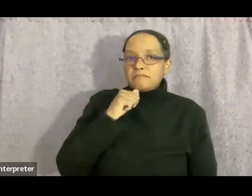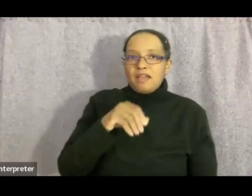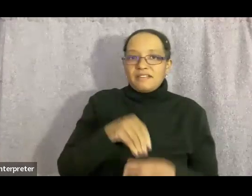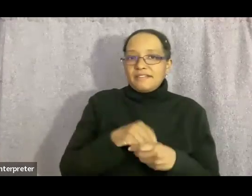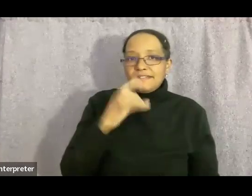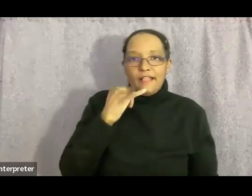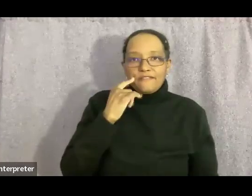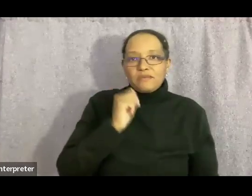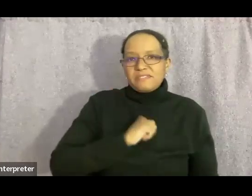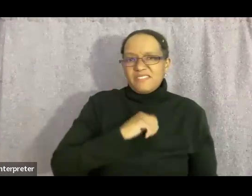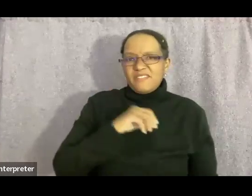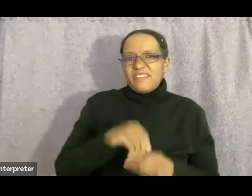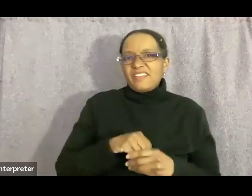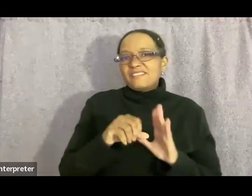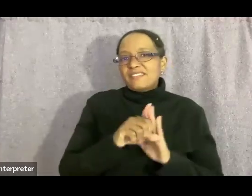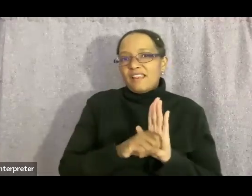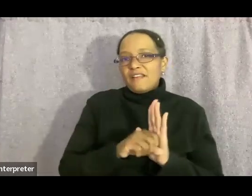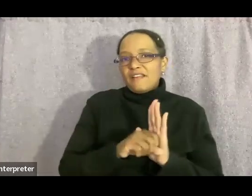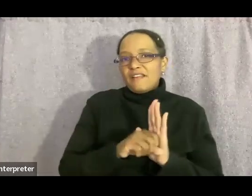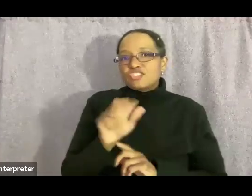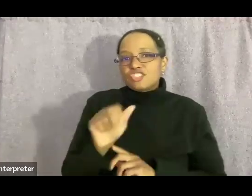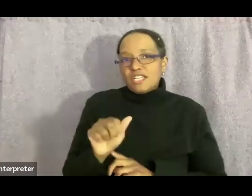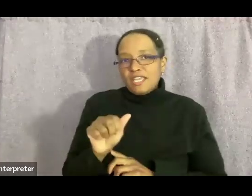I'm in Virginia. Yes. Okay.